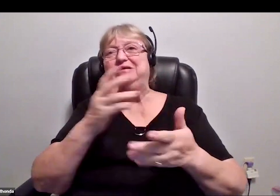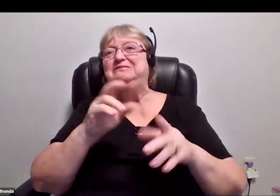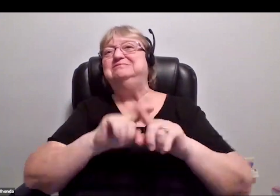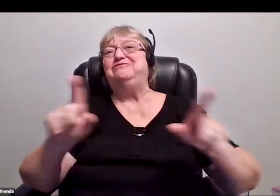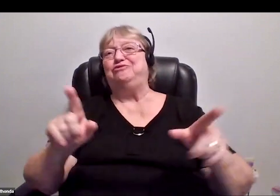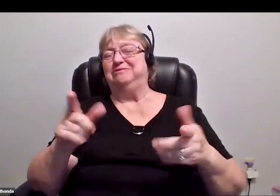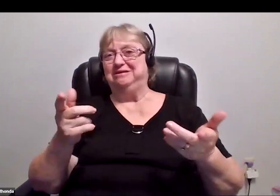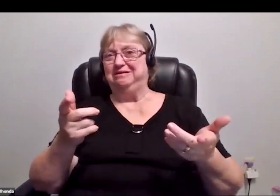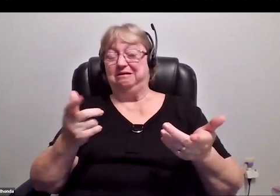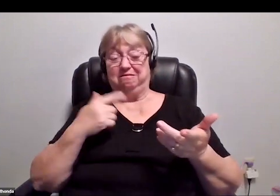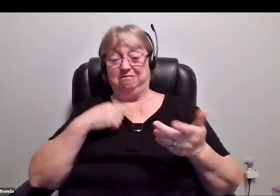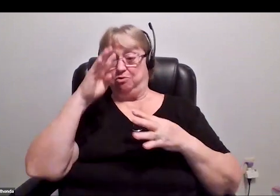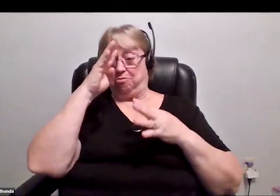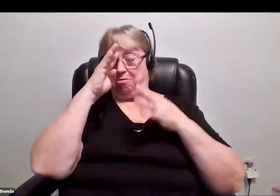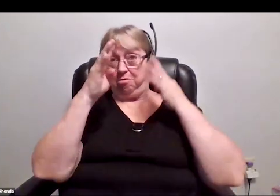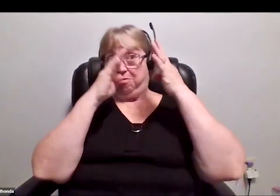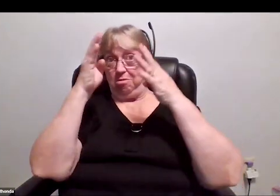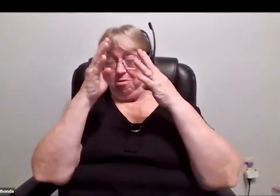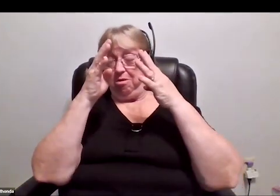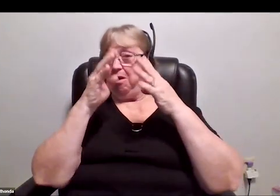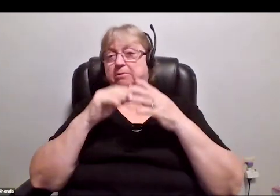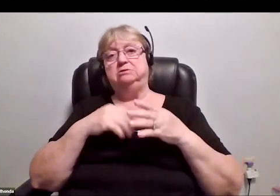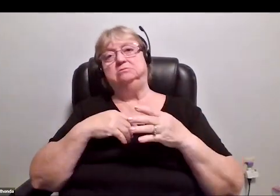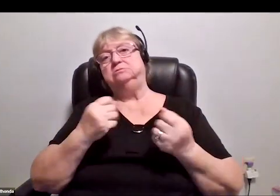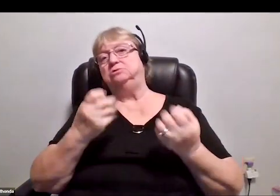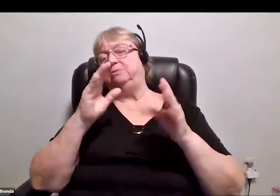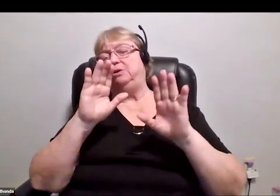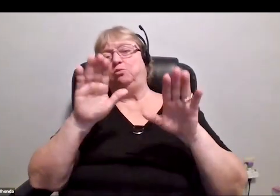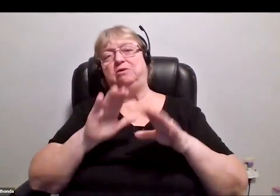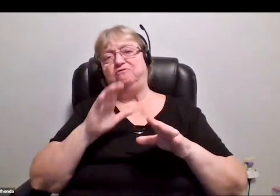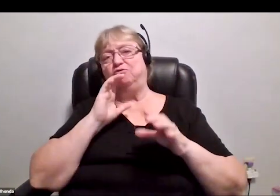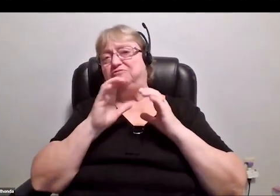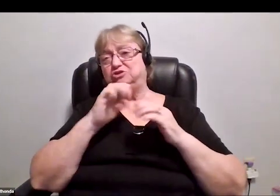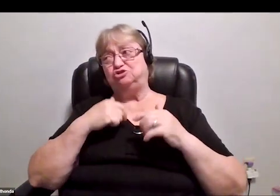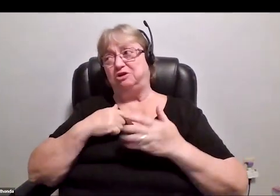The creativity that comes from that. There have been so many wonderful conversations that I've had with other disabled people over the years.